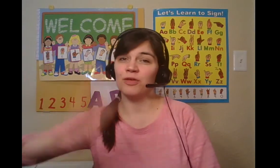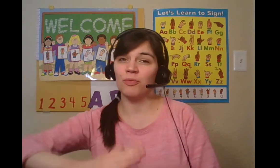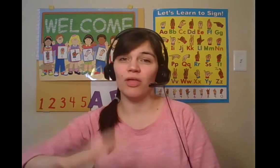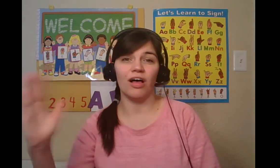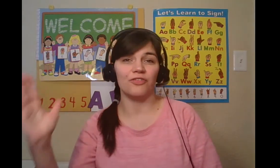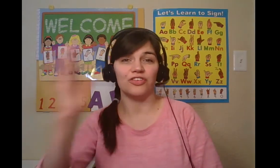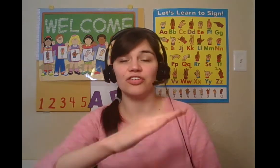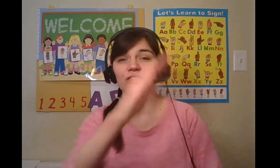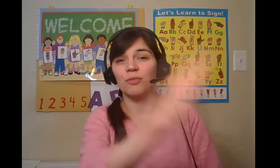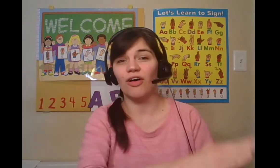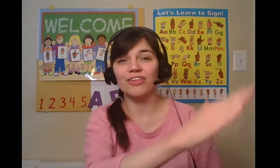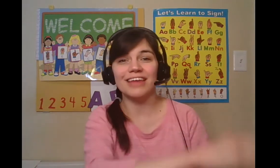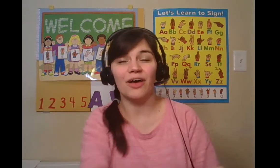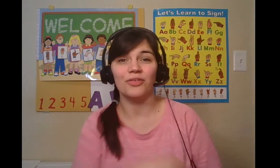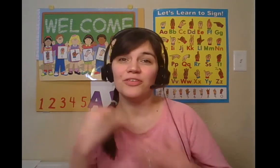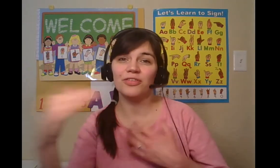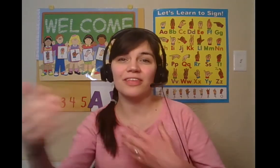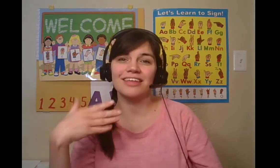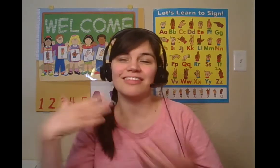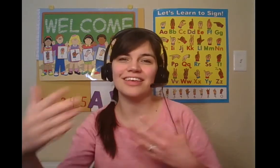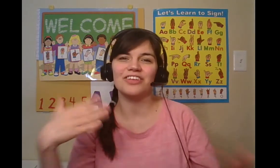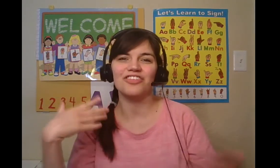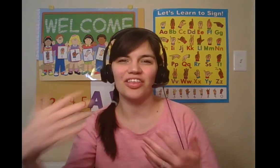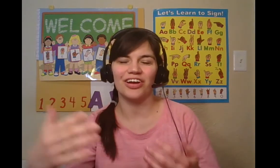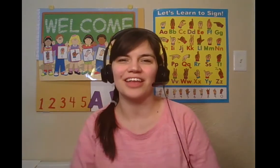people will often turn them all down so that they can see each other and